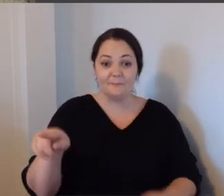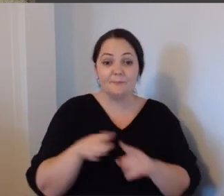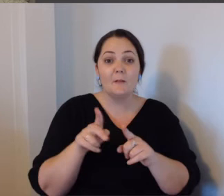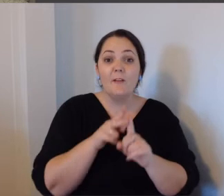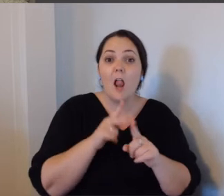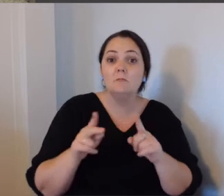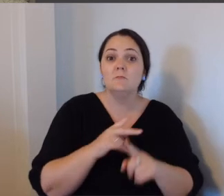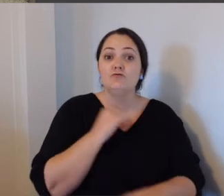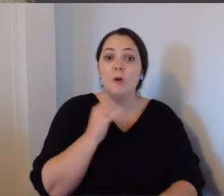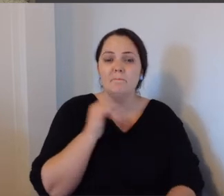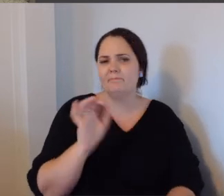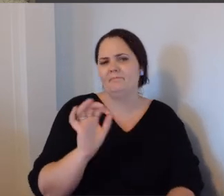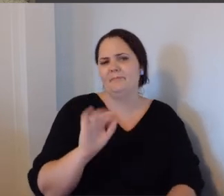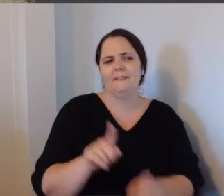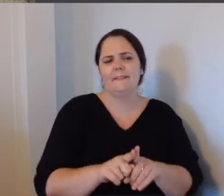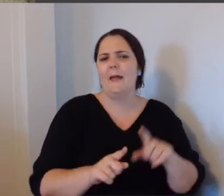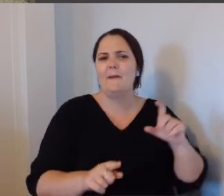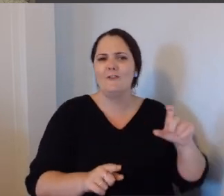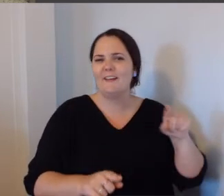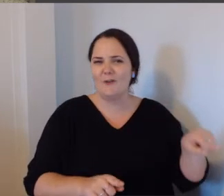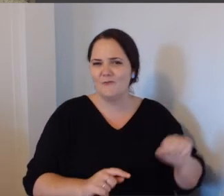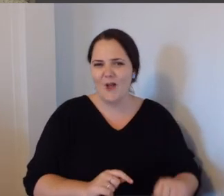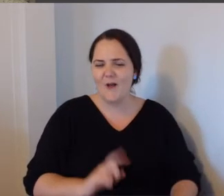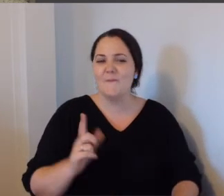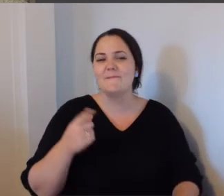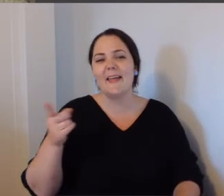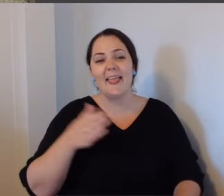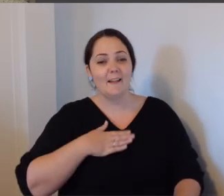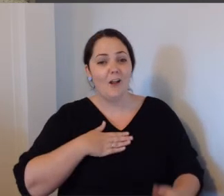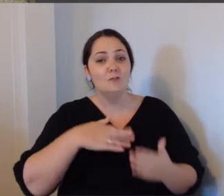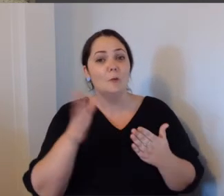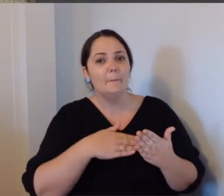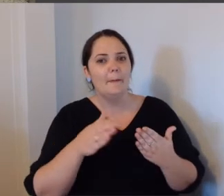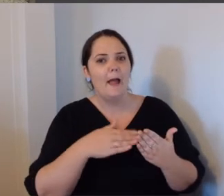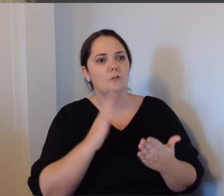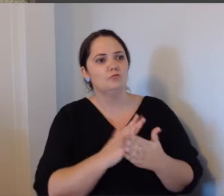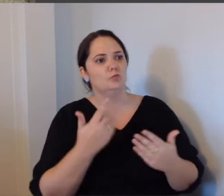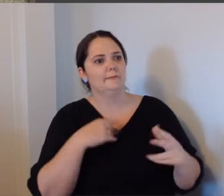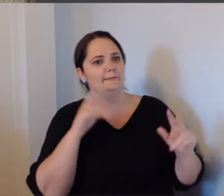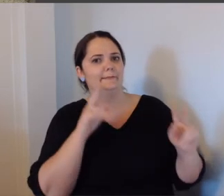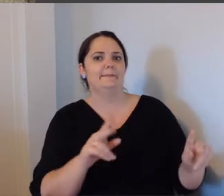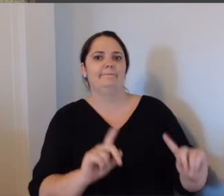and his insistence on painting what he saw. In the 1840s and 1950s, the official art that was